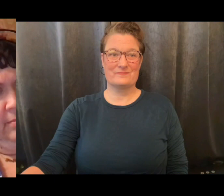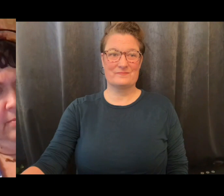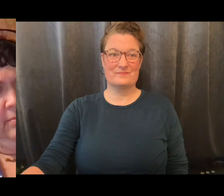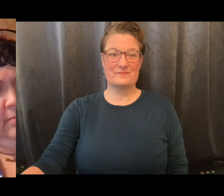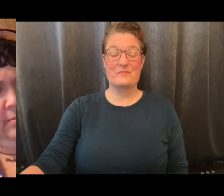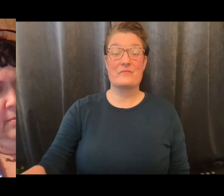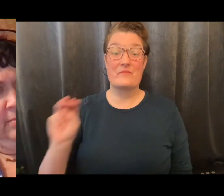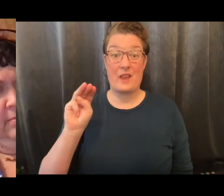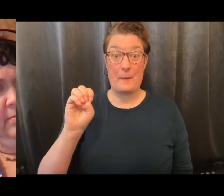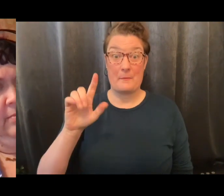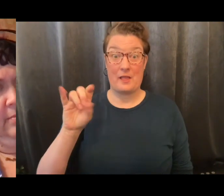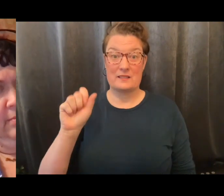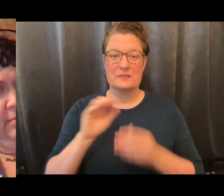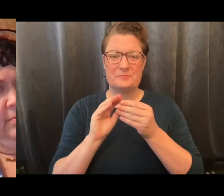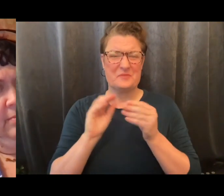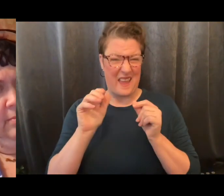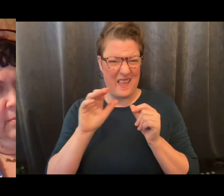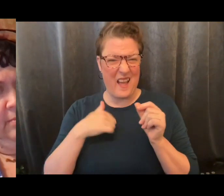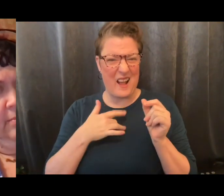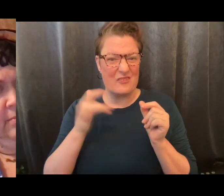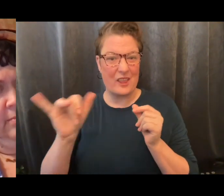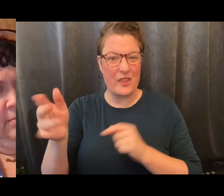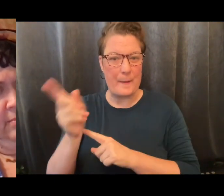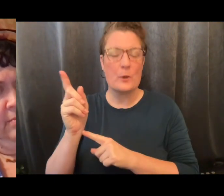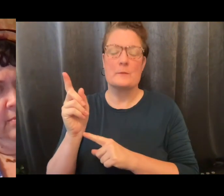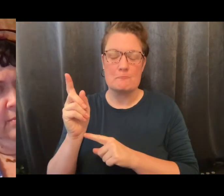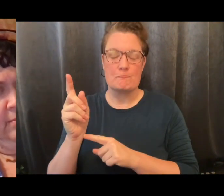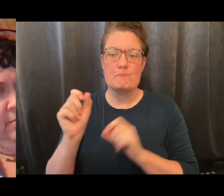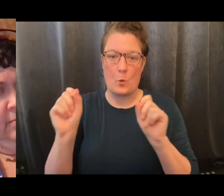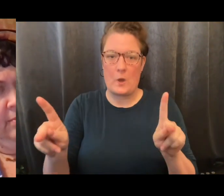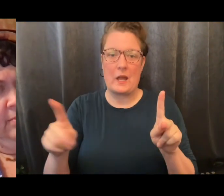Melissa: And I felt at that moment, like, okay, I have got to step up